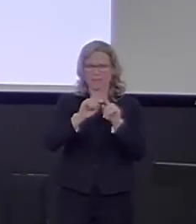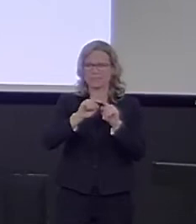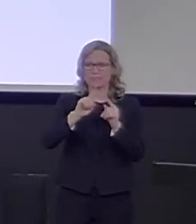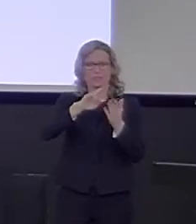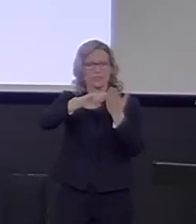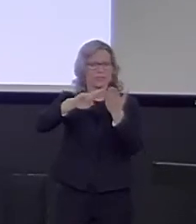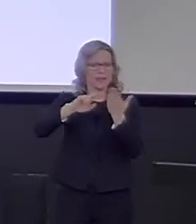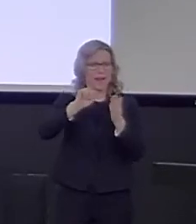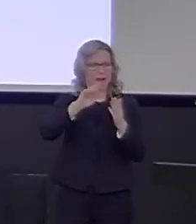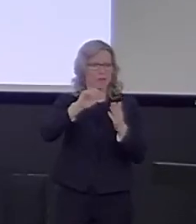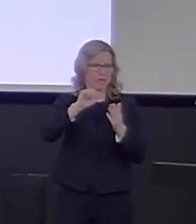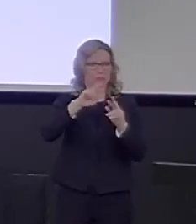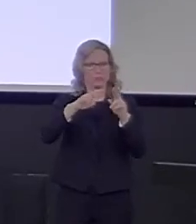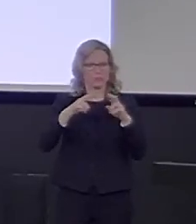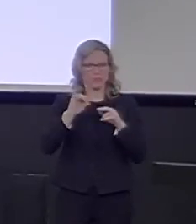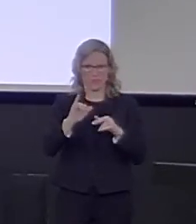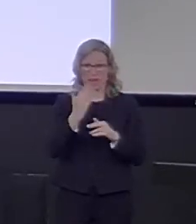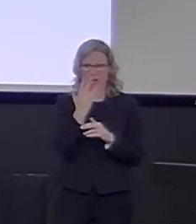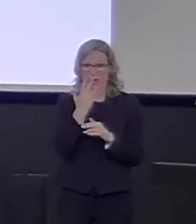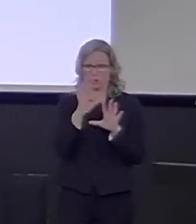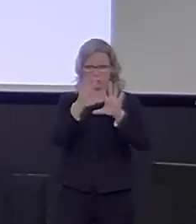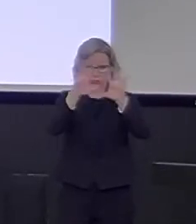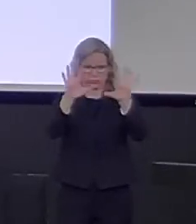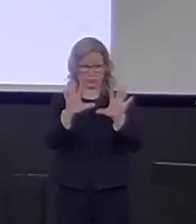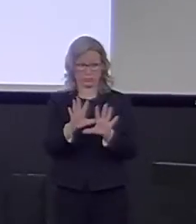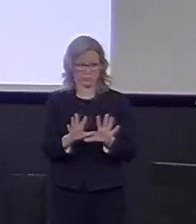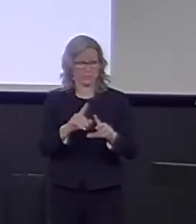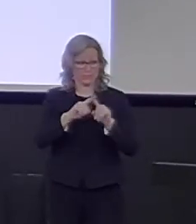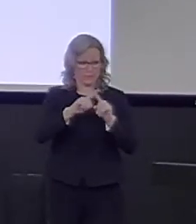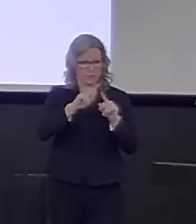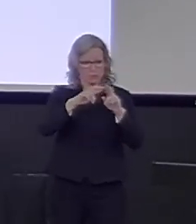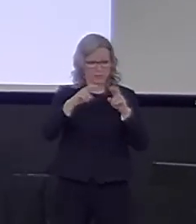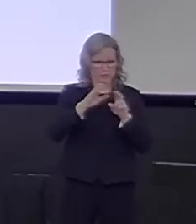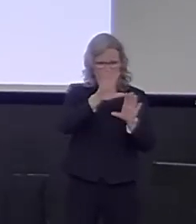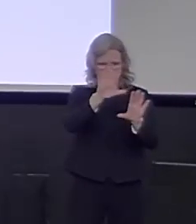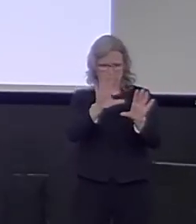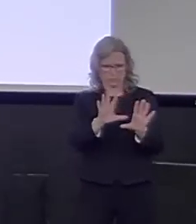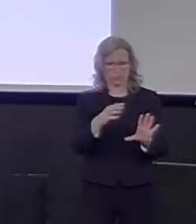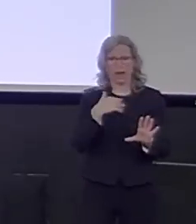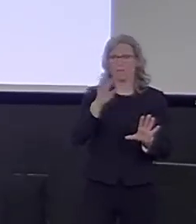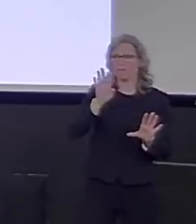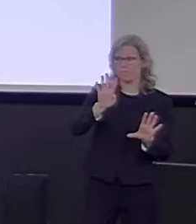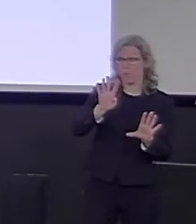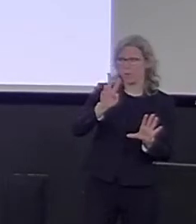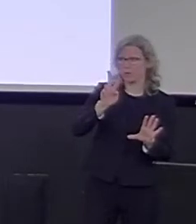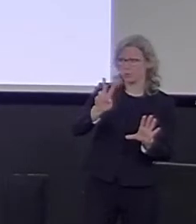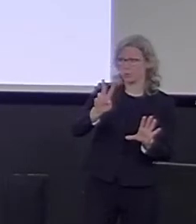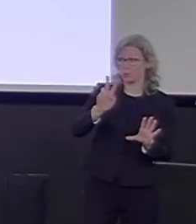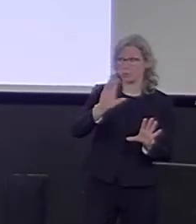that I've been telling you about represent. So I have 42 channels to start with,